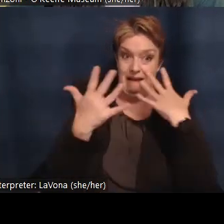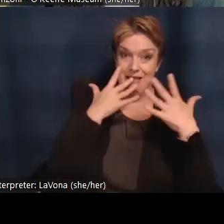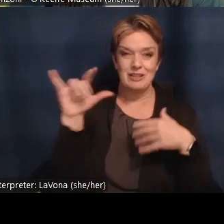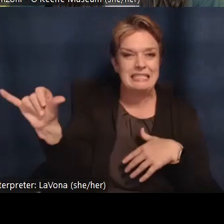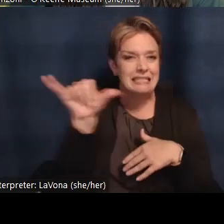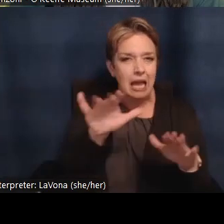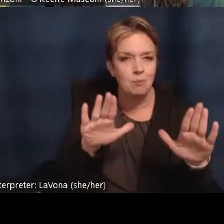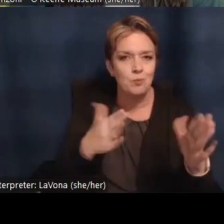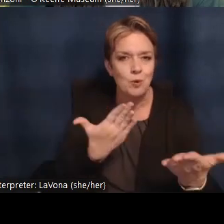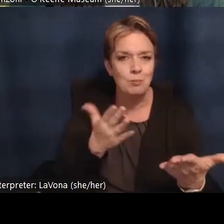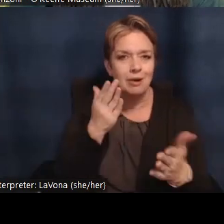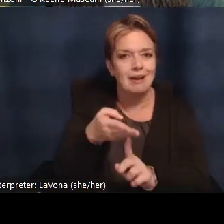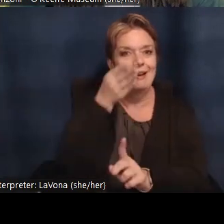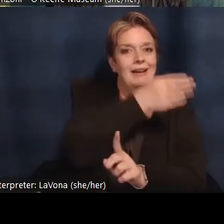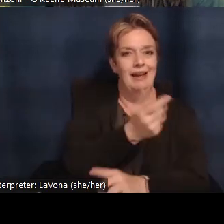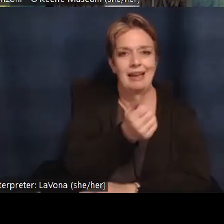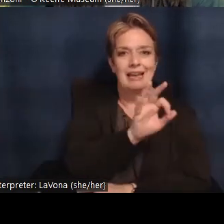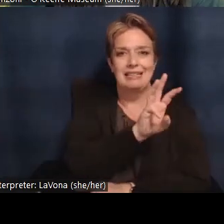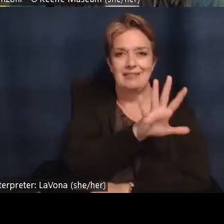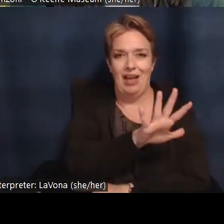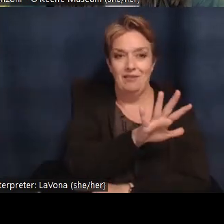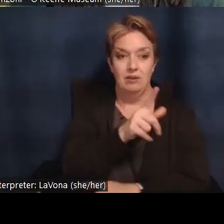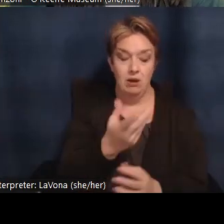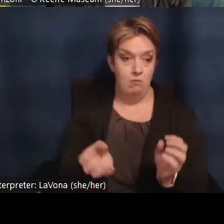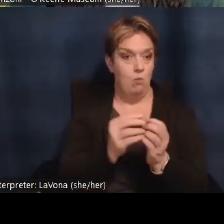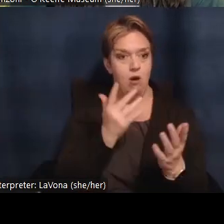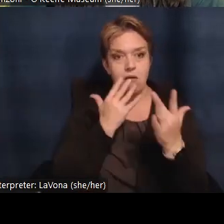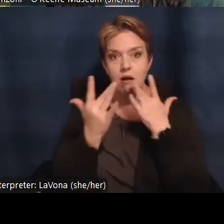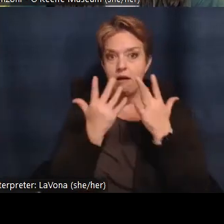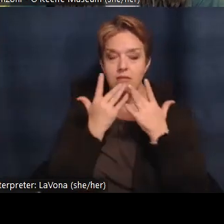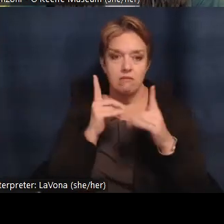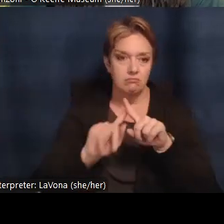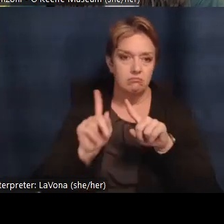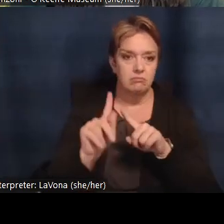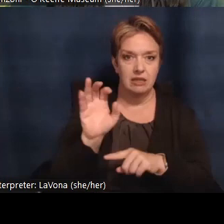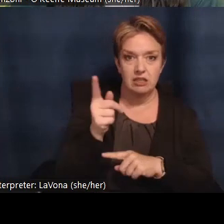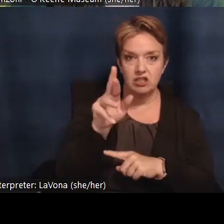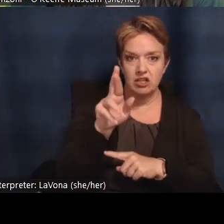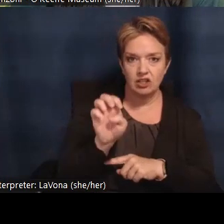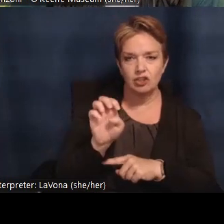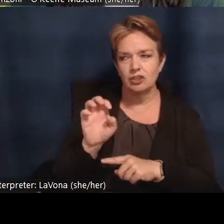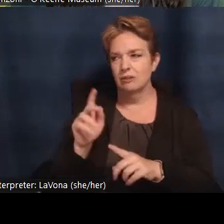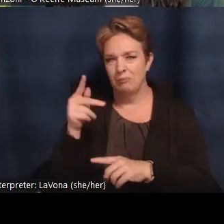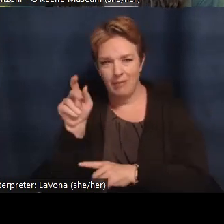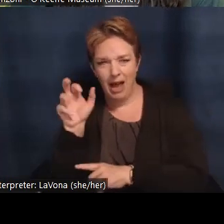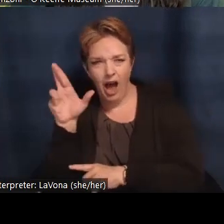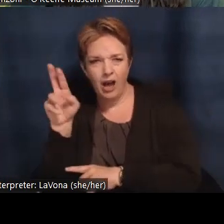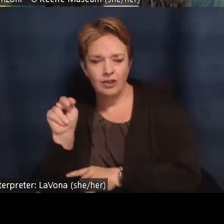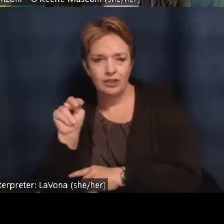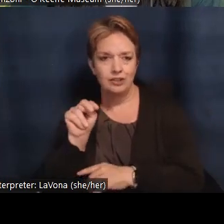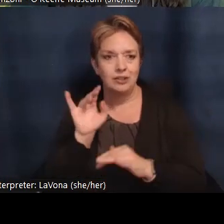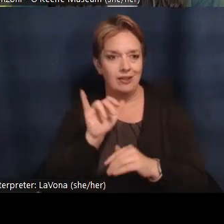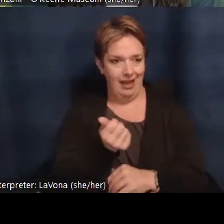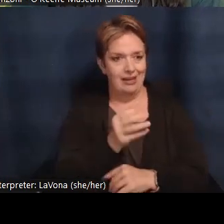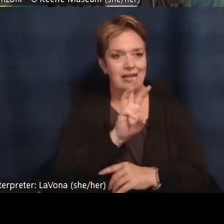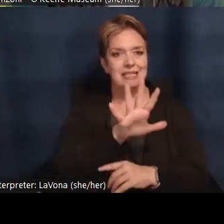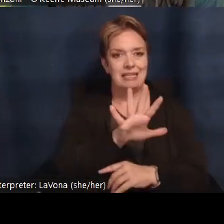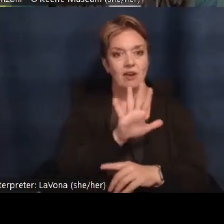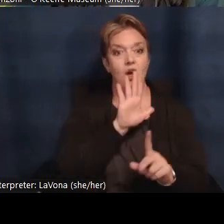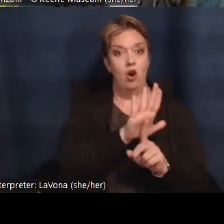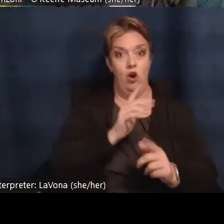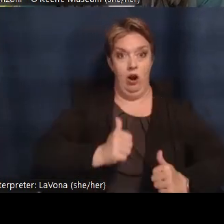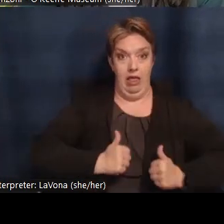This room shows a lot more color, a lot more texture, many more patterns, and in 1965, O’Keeffe's lifestyle was quite a bit different.